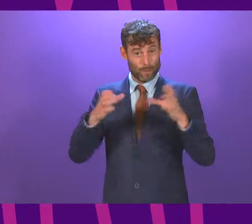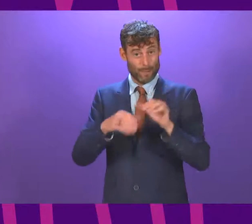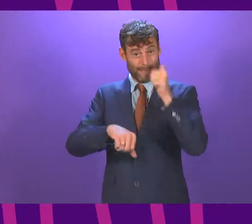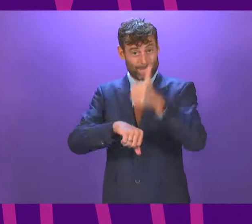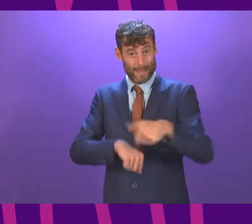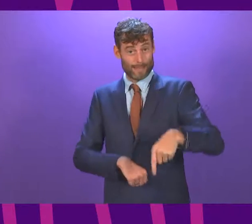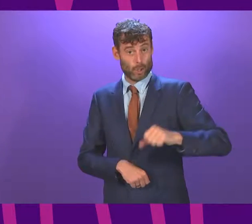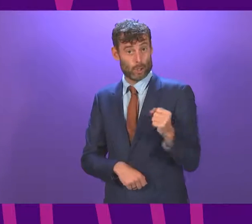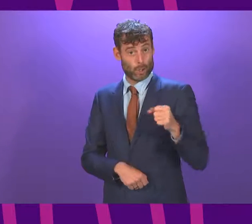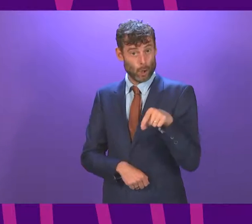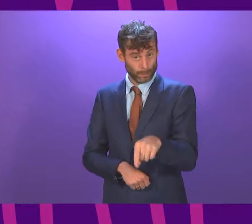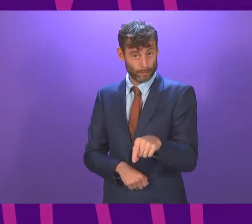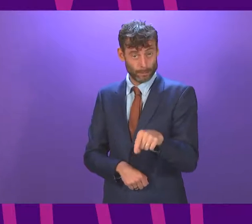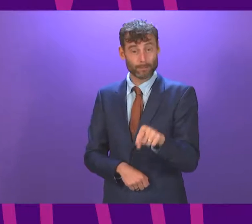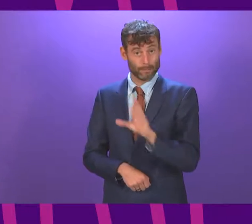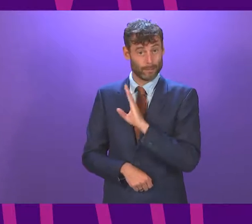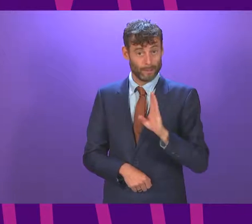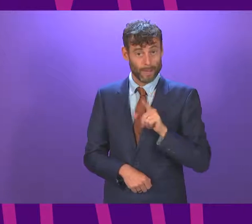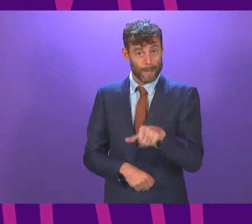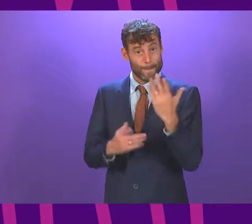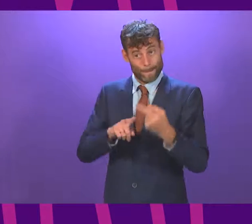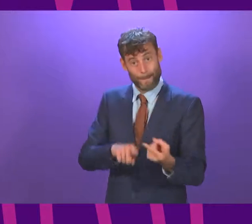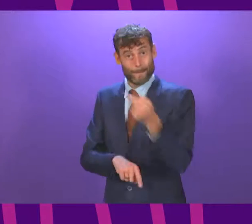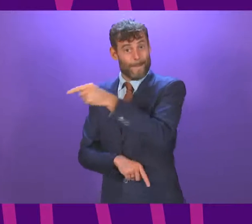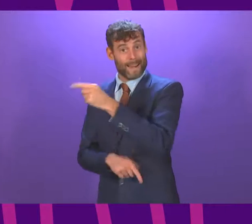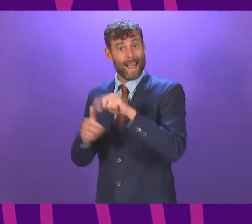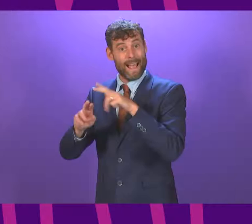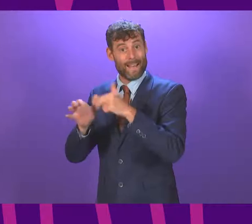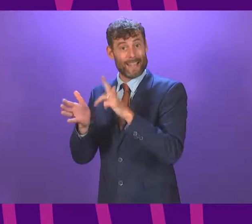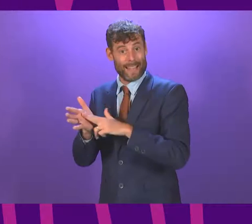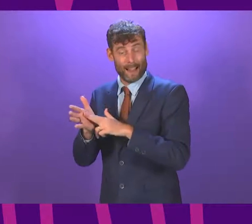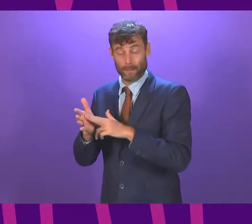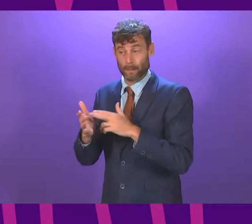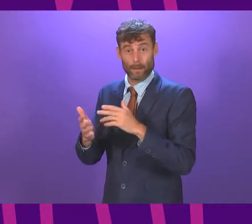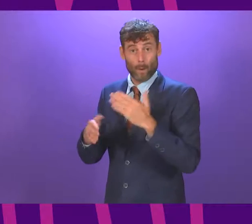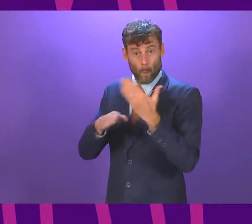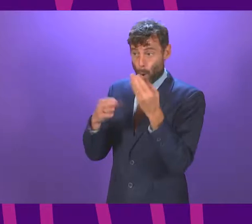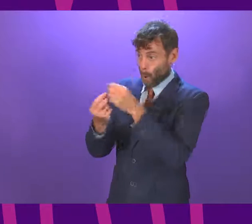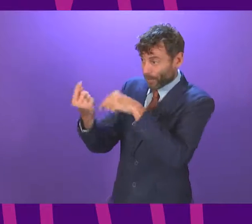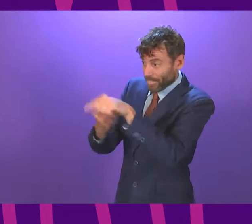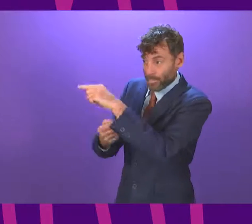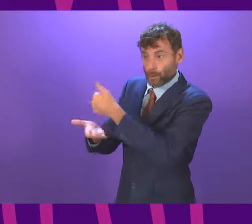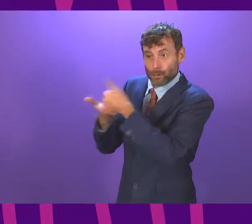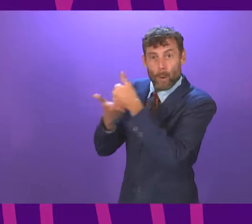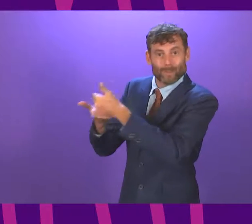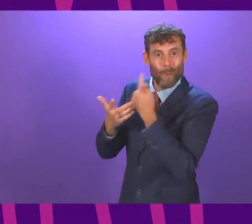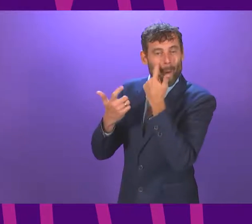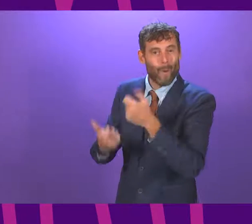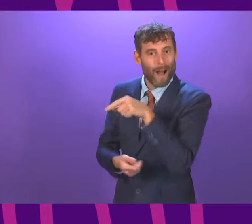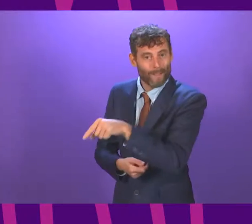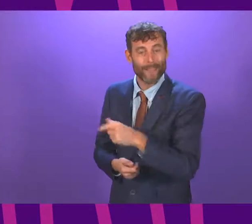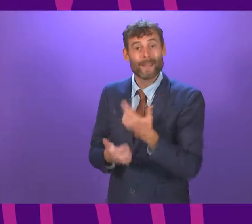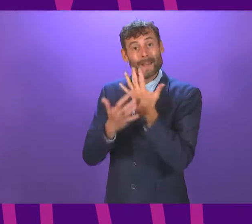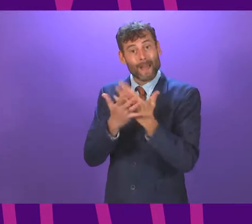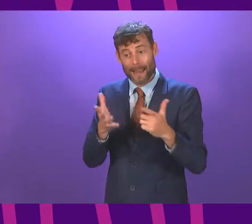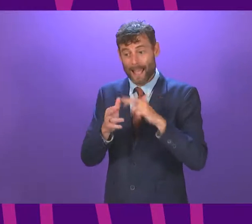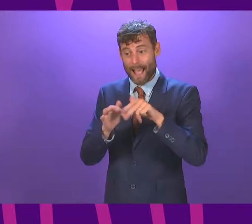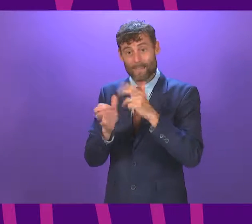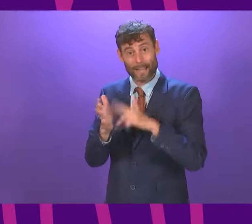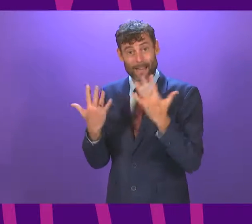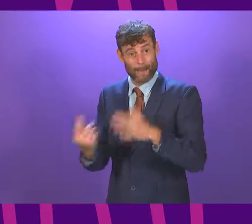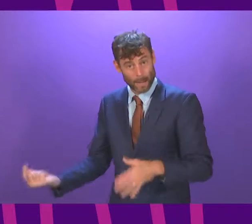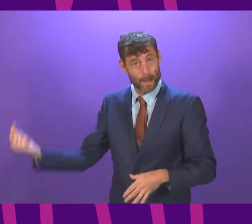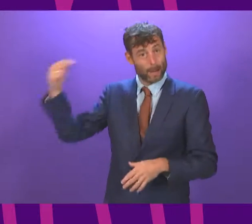by Afghan translators and fixers. Many Afghans have studied in Scotland. All those people have